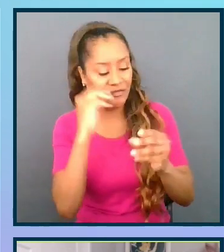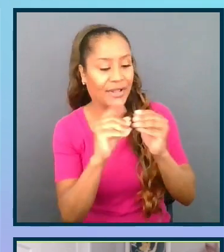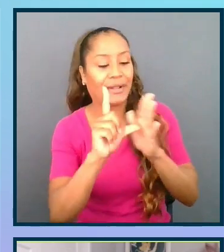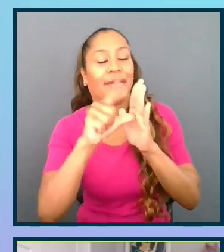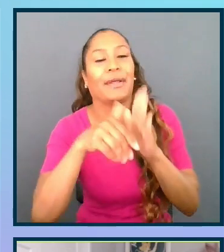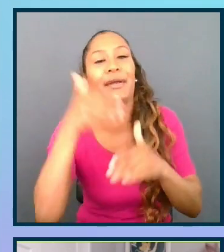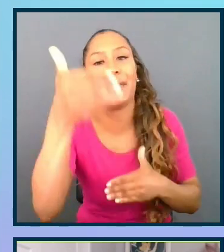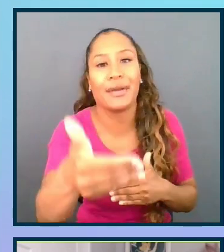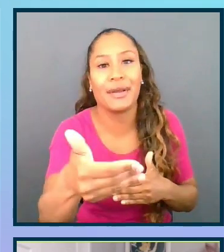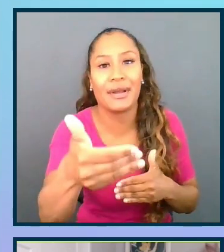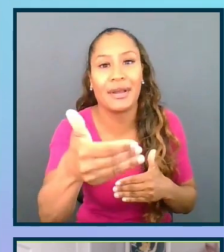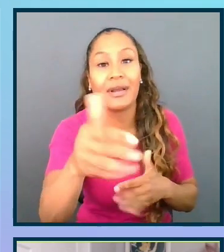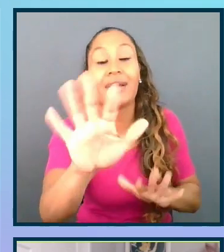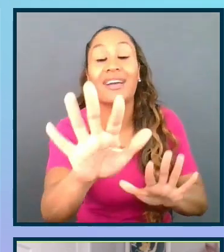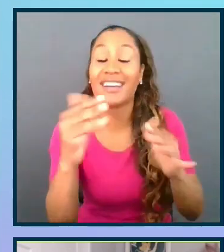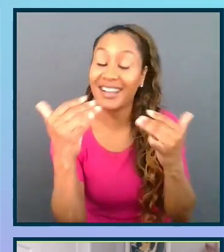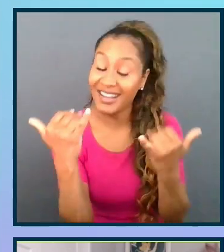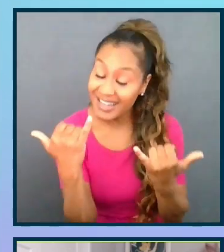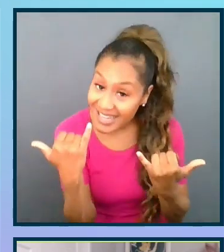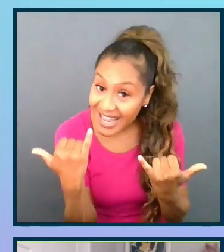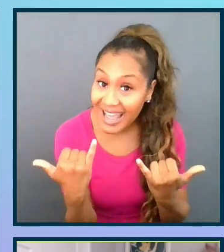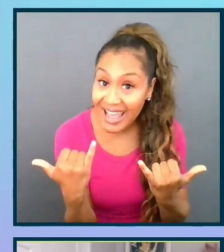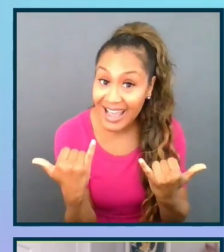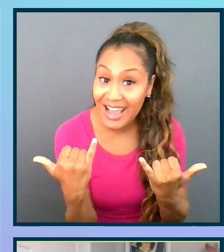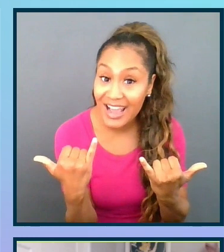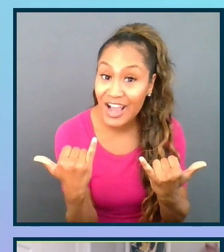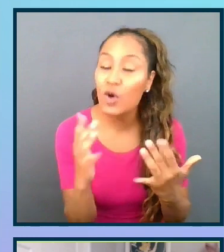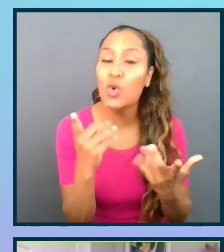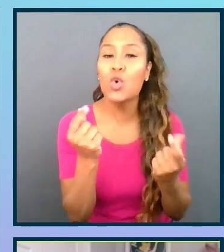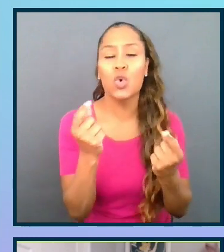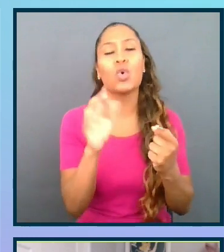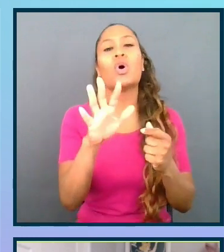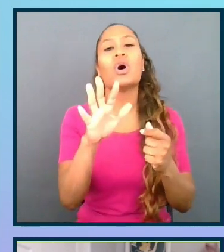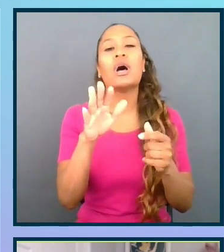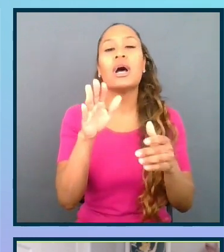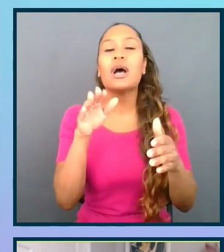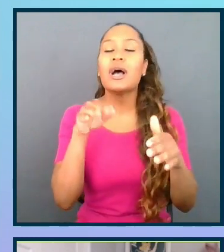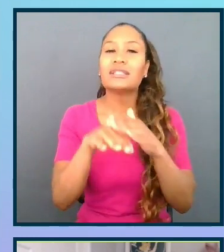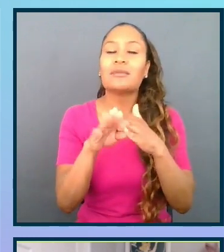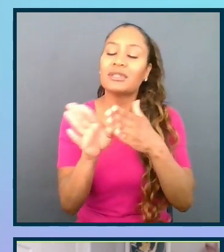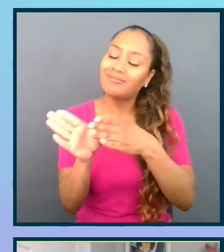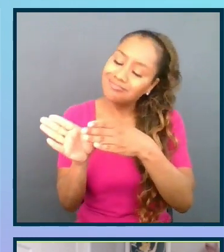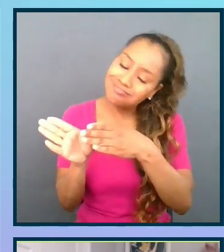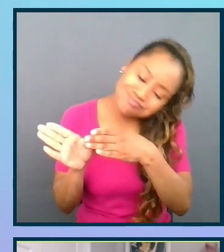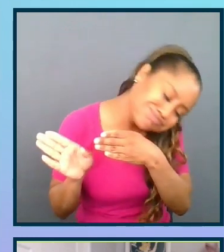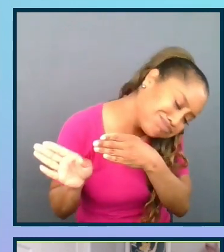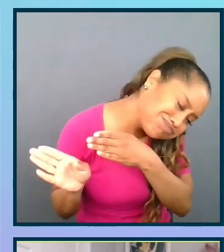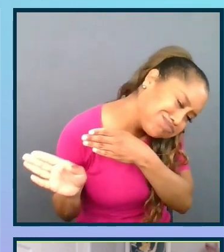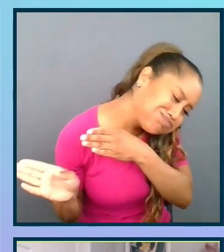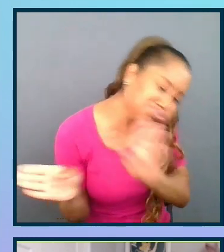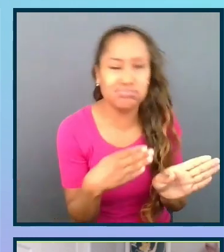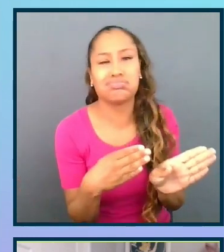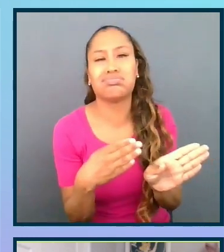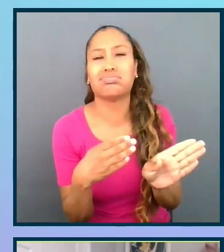Now, we're looking to really shift accessibility left. Right? As far as we can go. And as right as we can go,